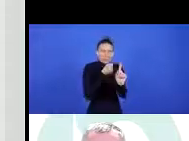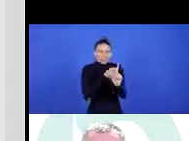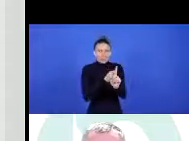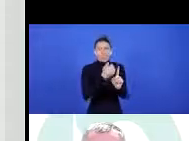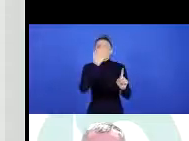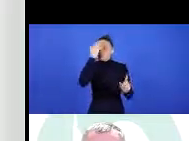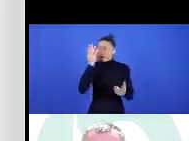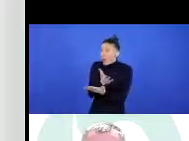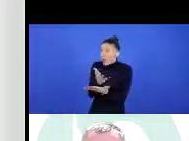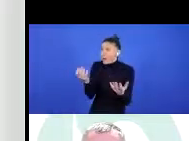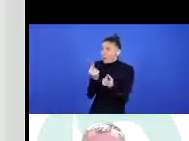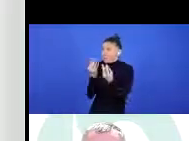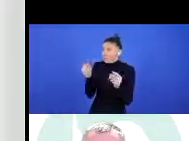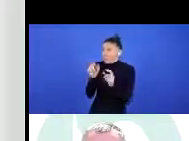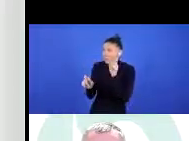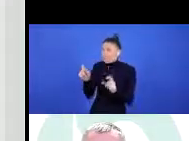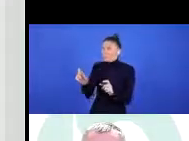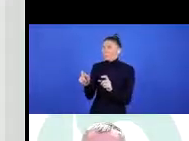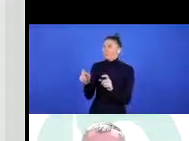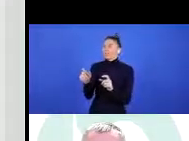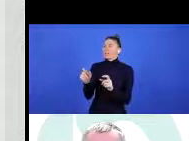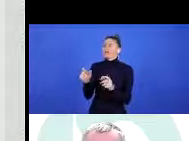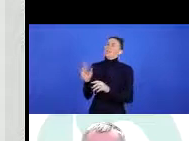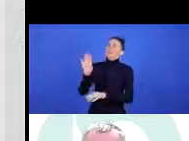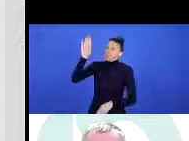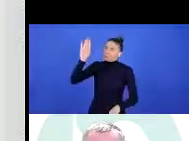because as one of the speakers mentioned, there is very low